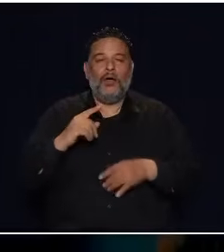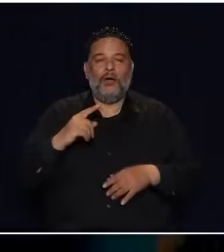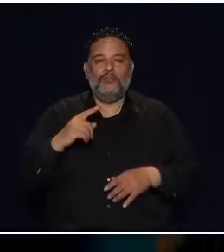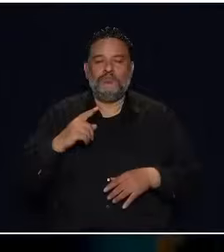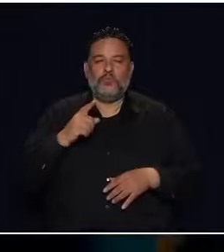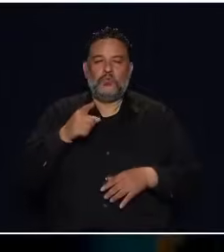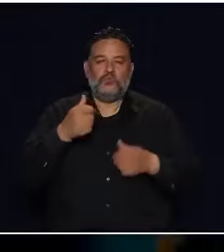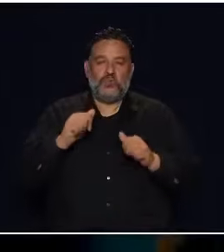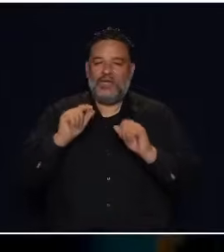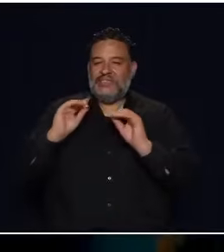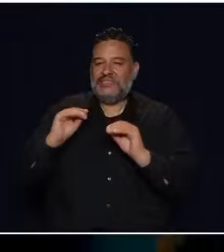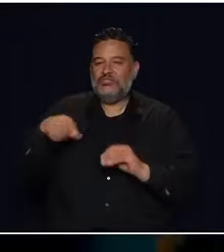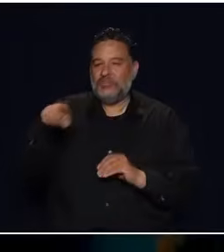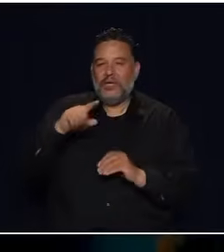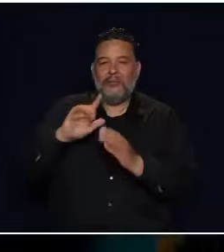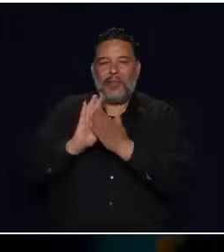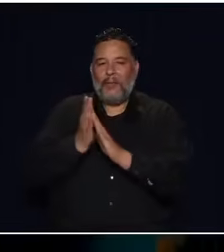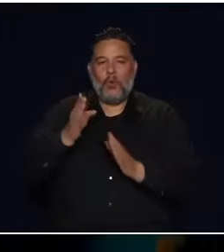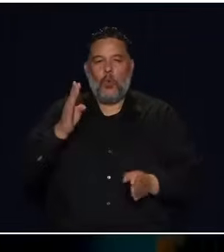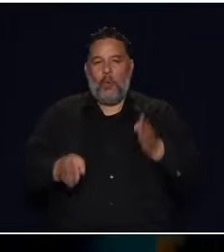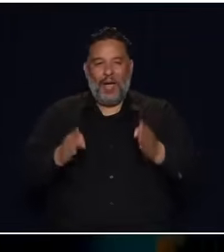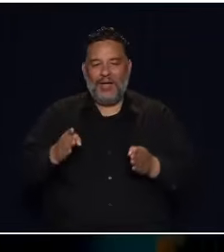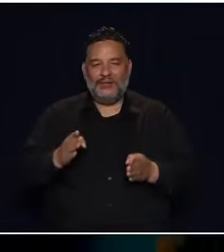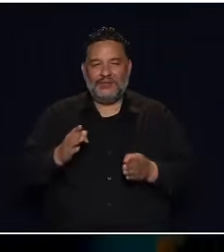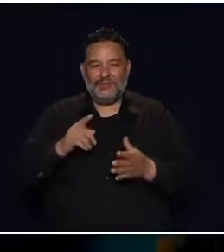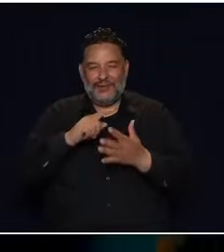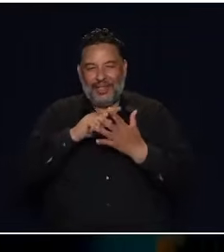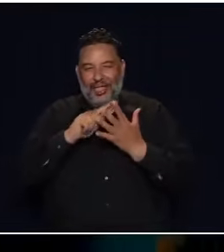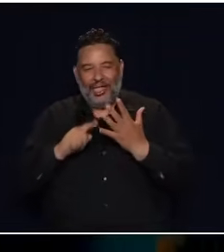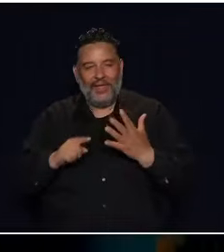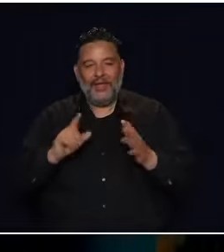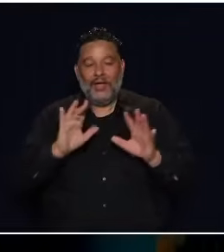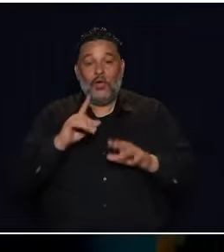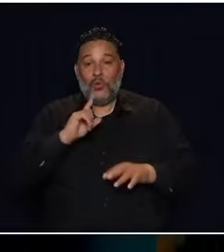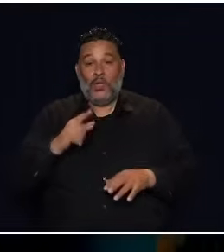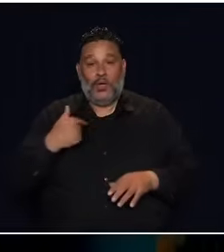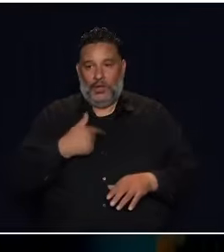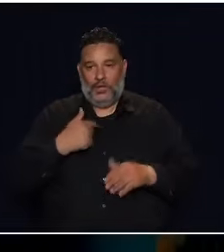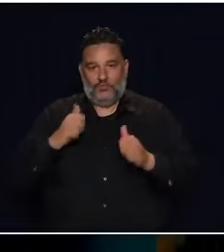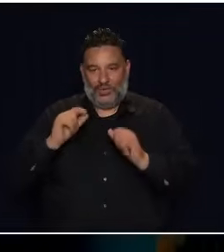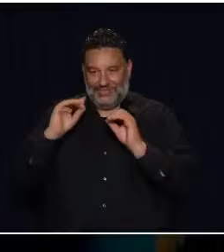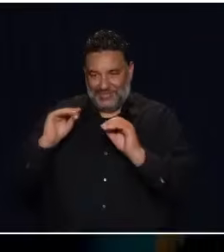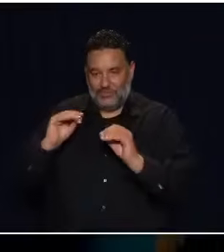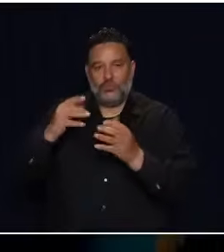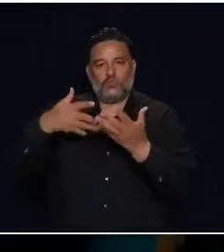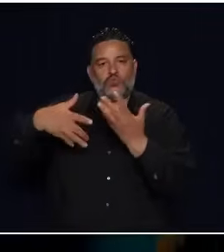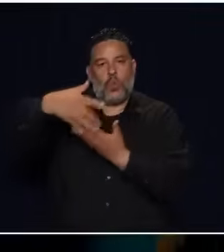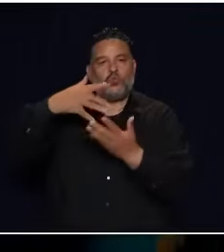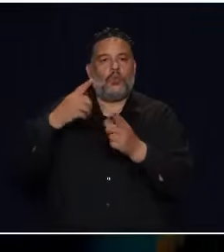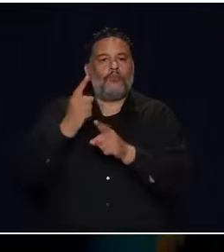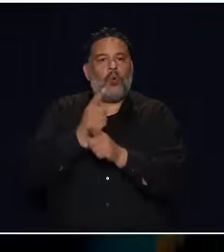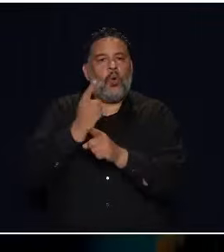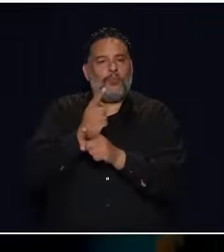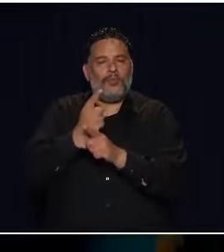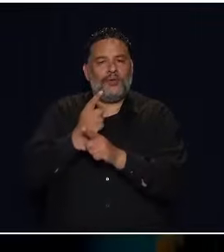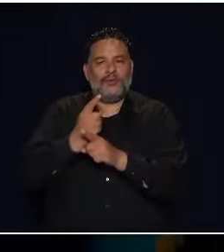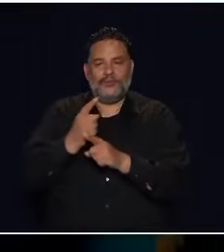A LOT OF TIMES THEY SAY YOU ARE TRYING TO TEACH THEM TO BECOME ROBOTS AND ALL OF THESE THINGS,